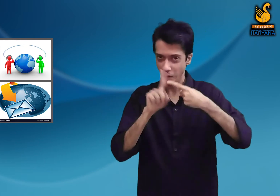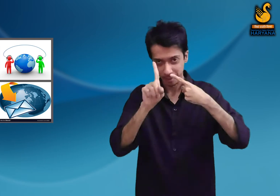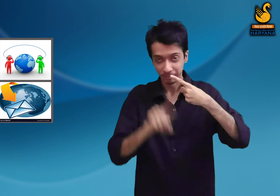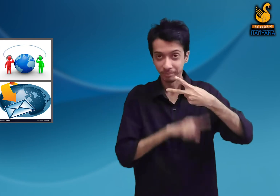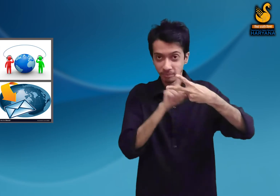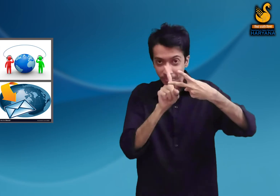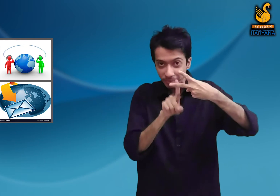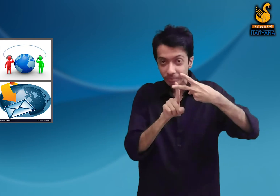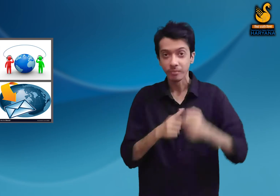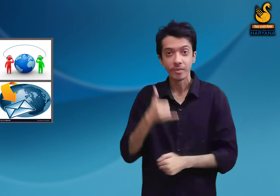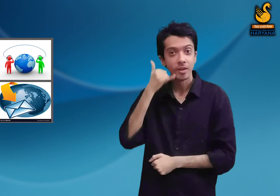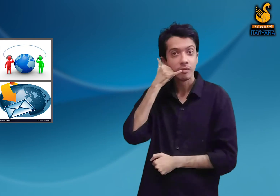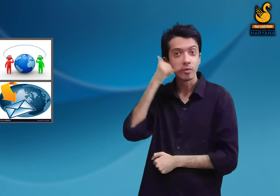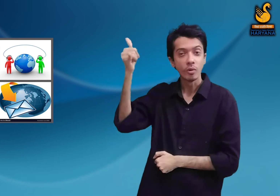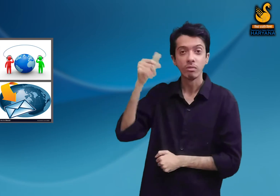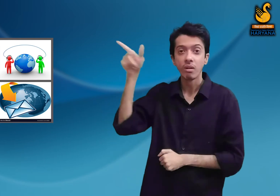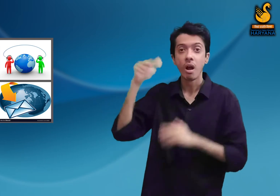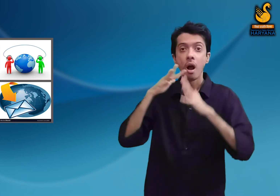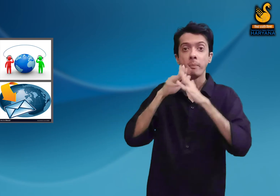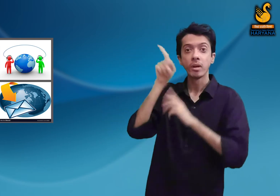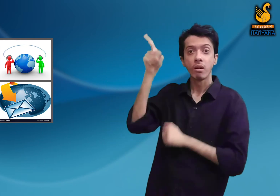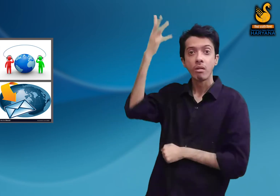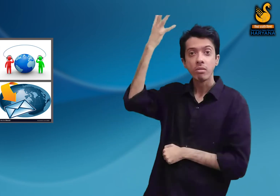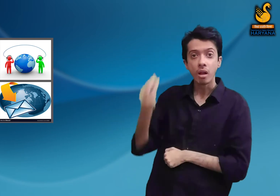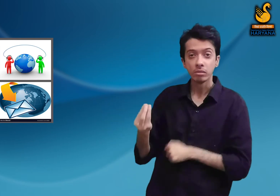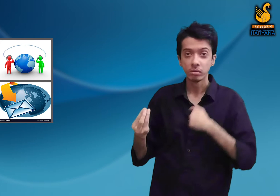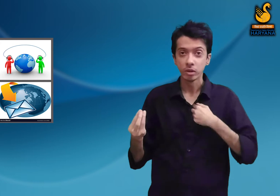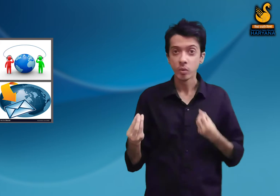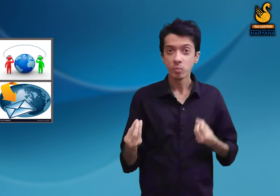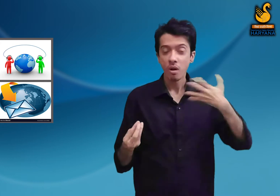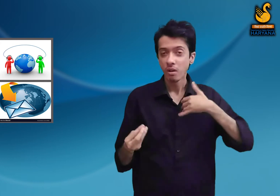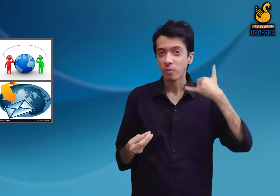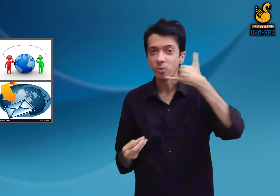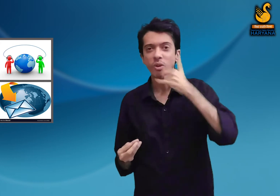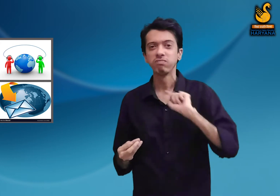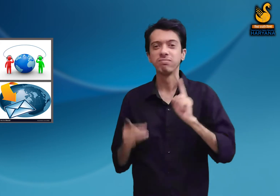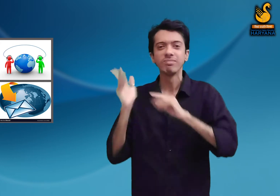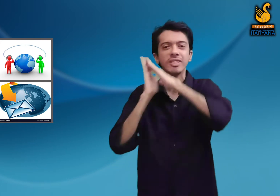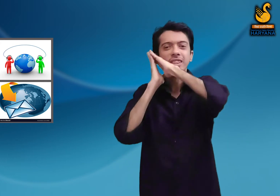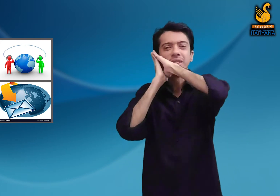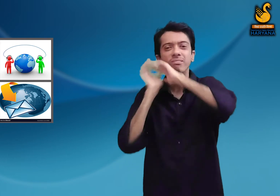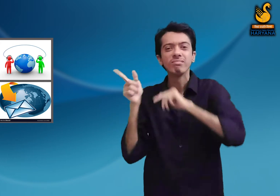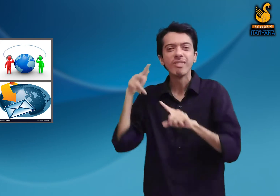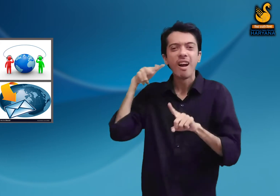or we would make phone calls to share information with the people living in other countries. Like if we want to make a phone call in the U.S.,